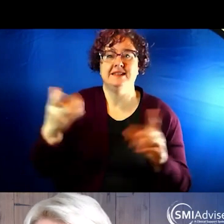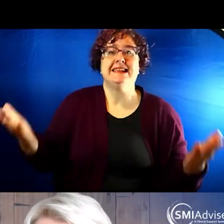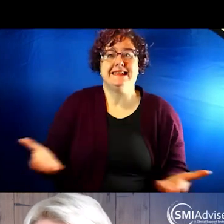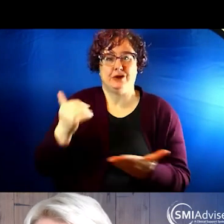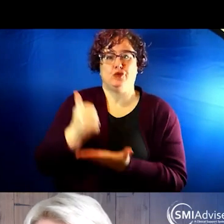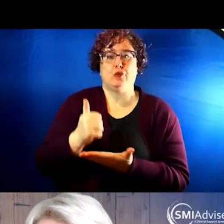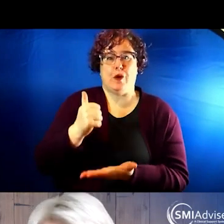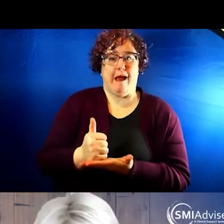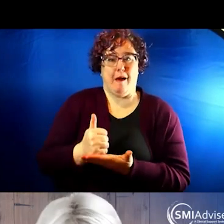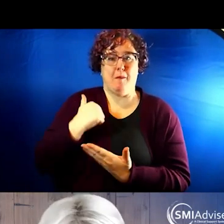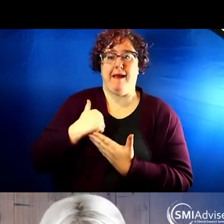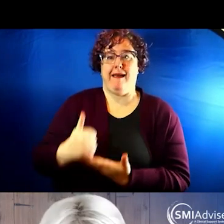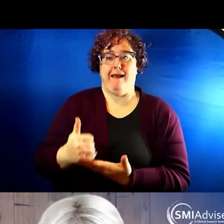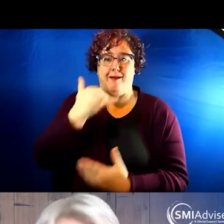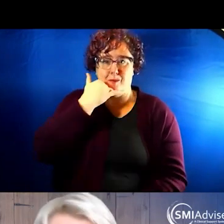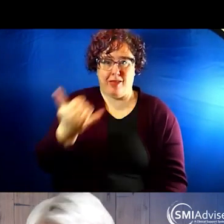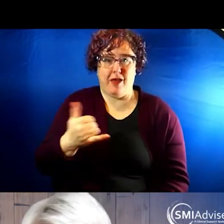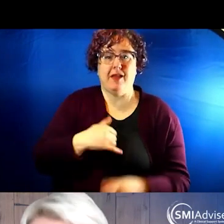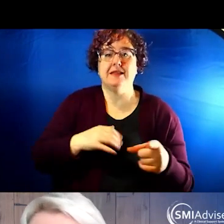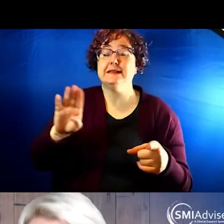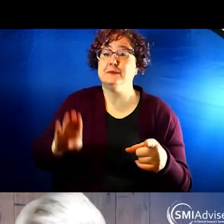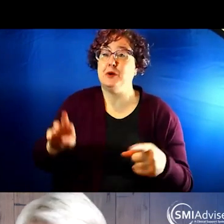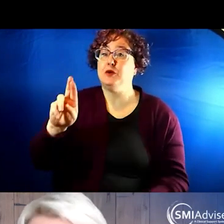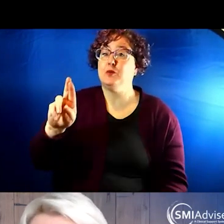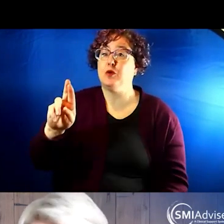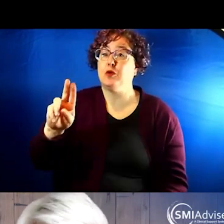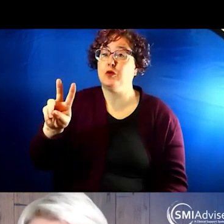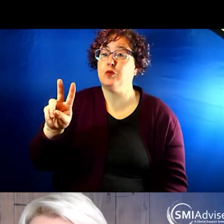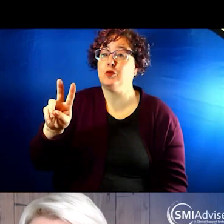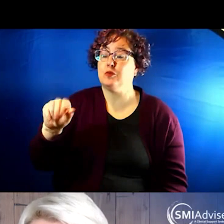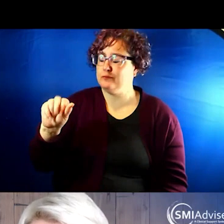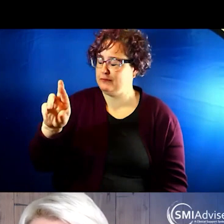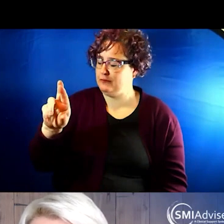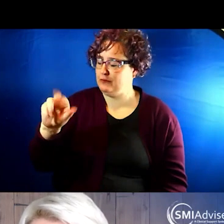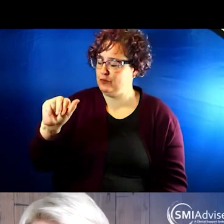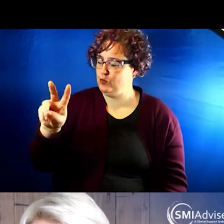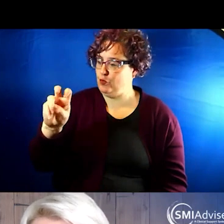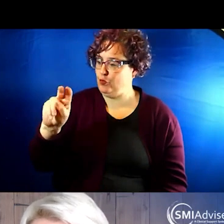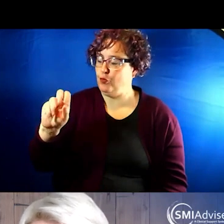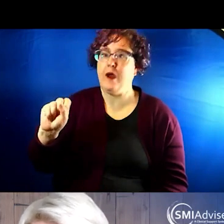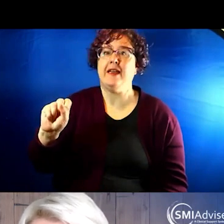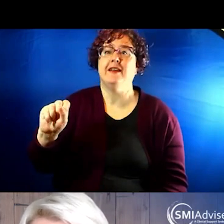THIS CAME FROM BALTIMORE'S COUNTRY, WHICH IS PURPLE.